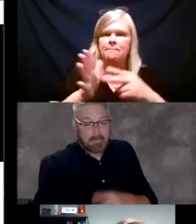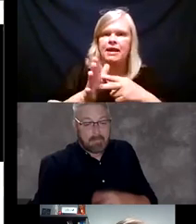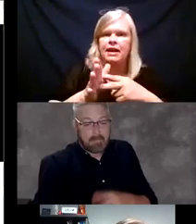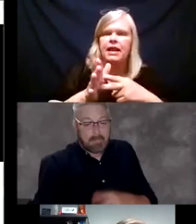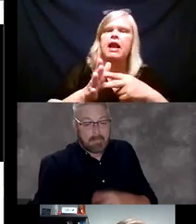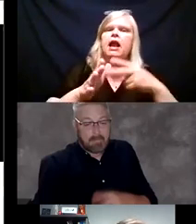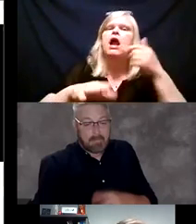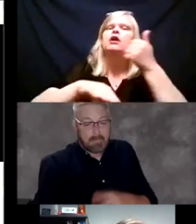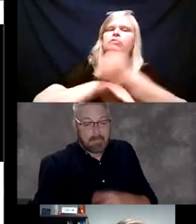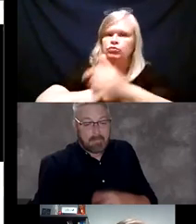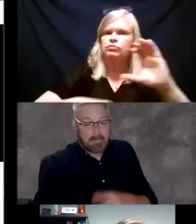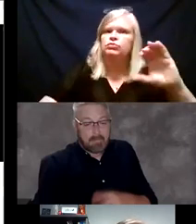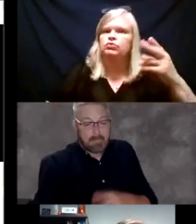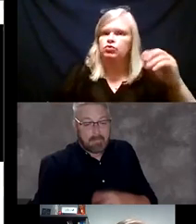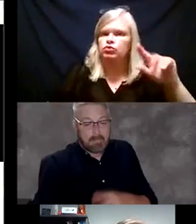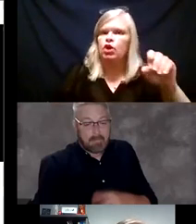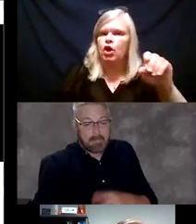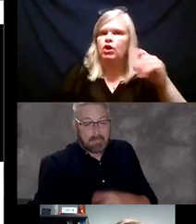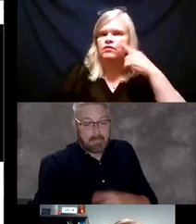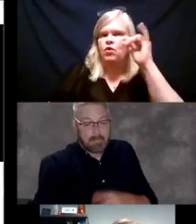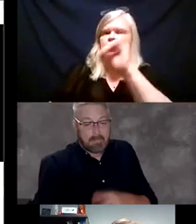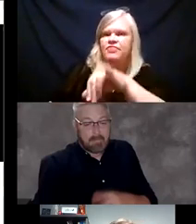UNDER THAT CODE SECTION. SO THOSE ITEMS ARE NOT RELEVANT